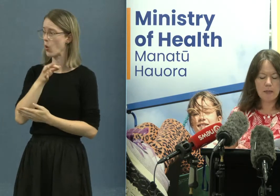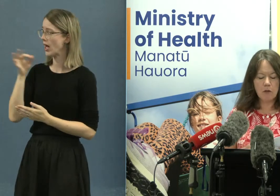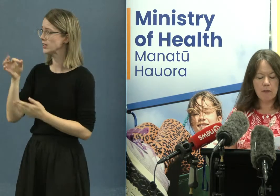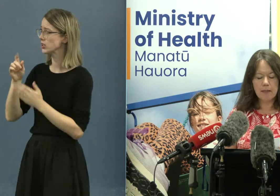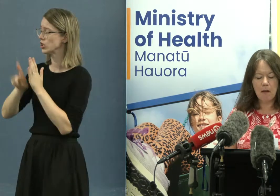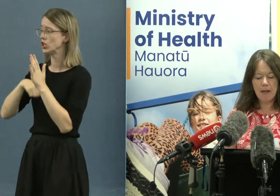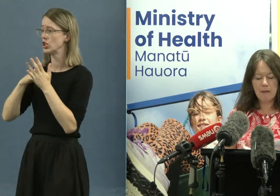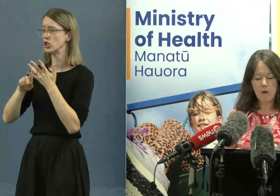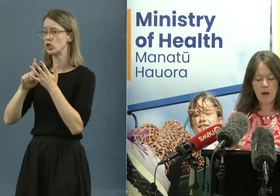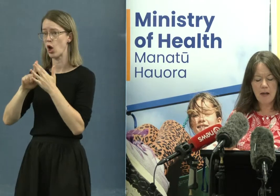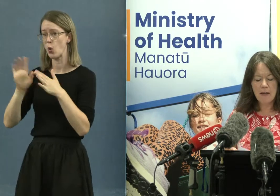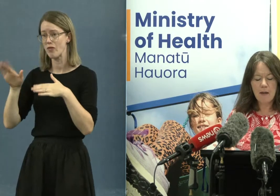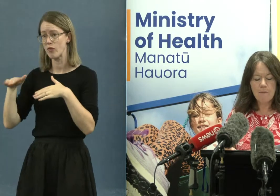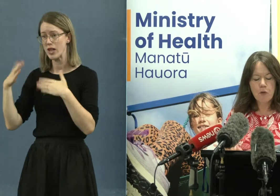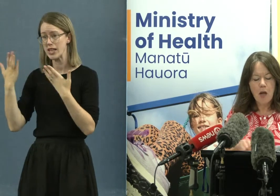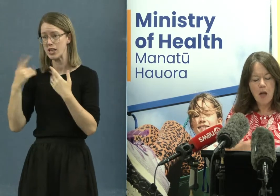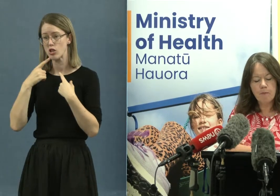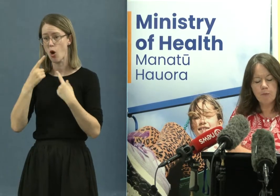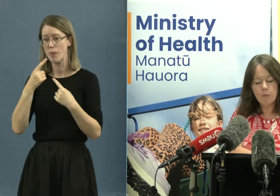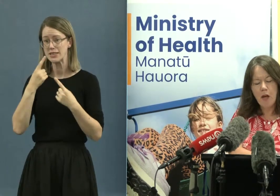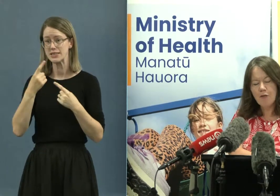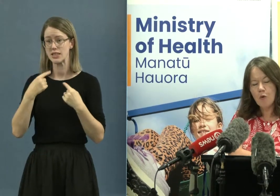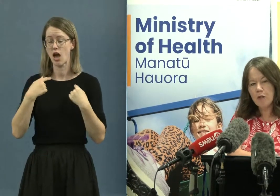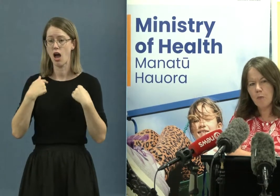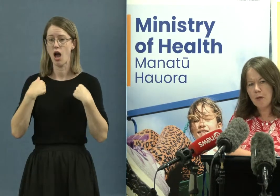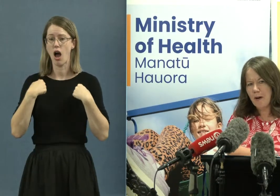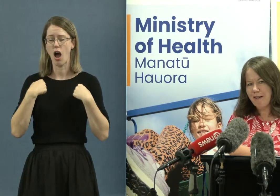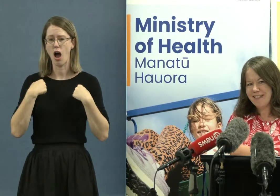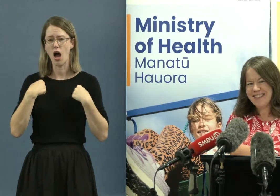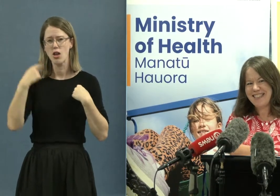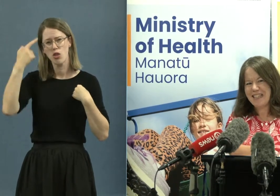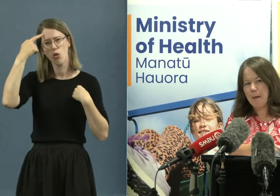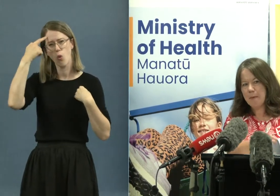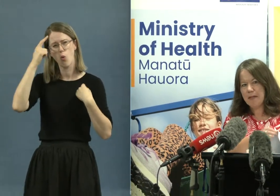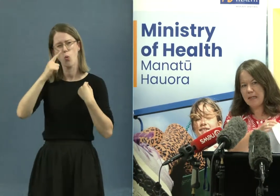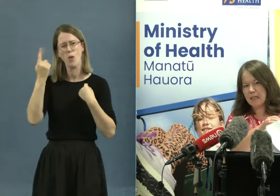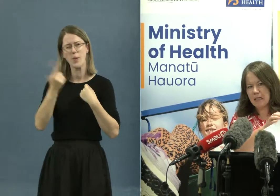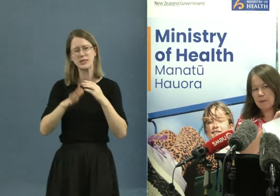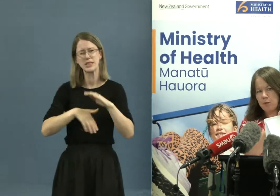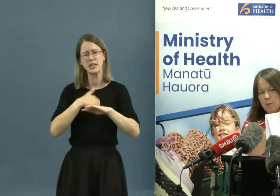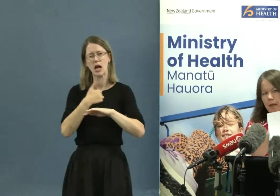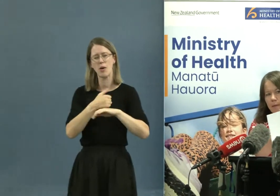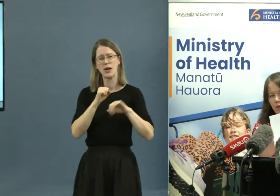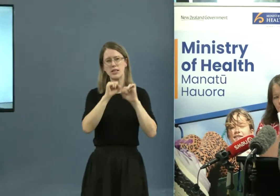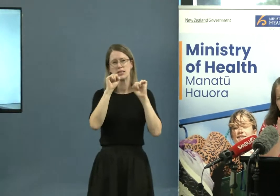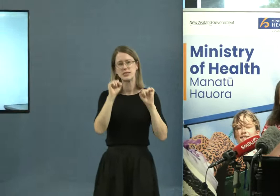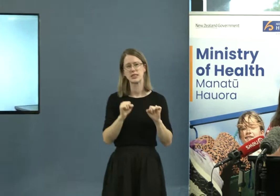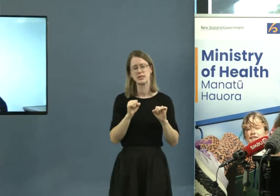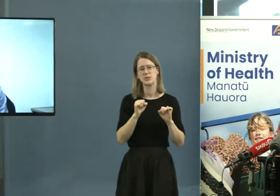I might ask Joe if he's got any comments on this. I thought